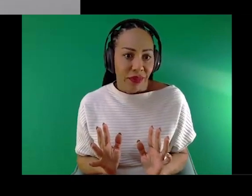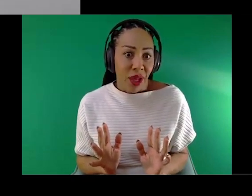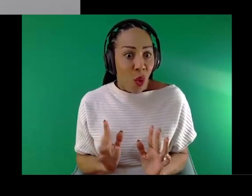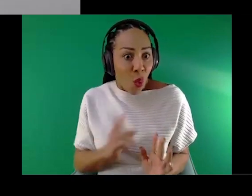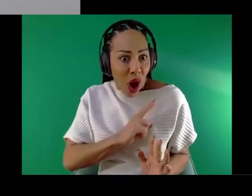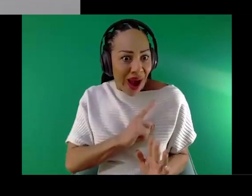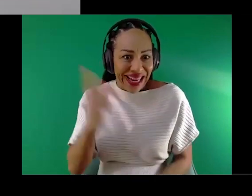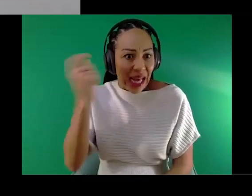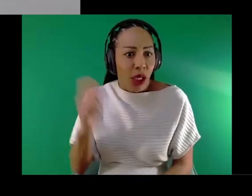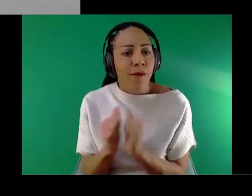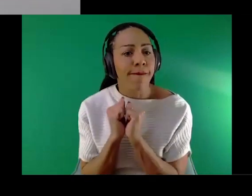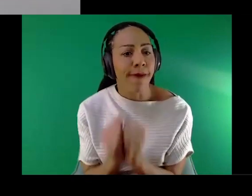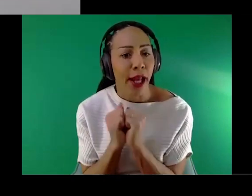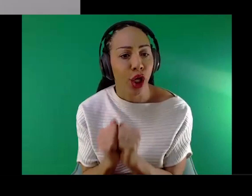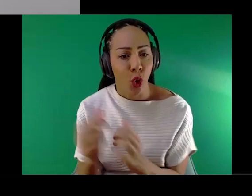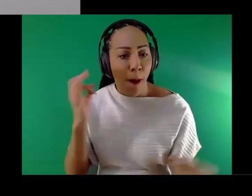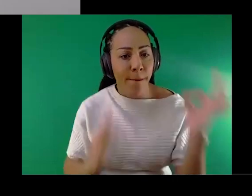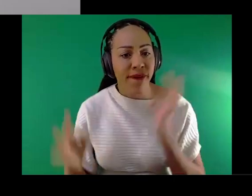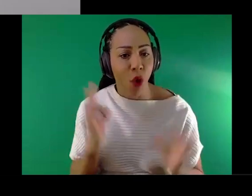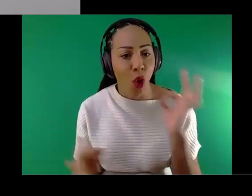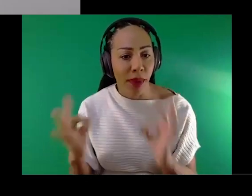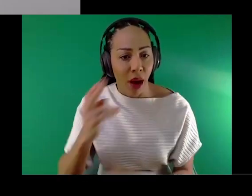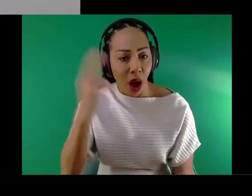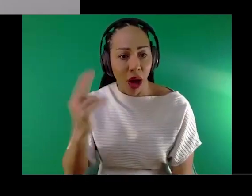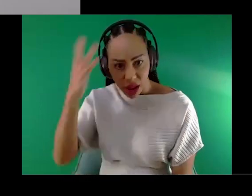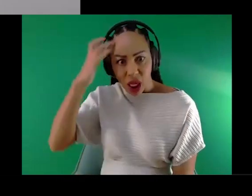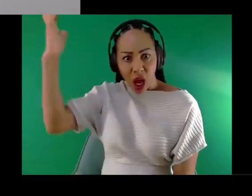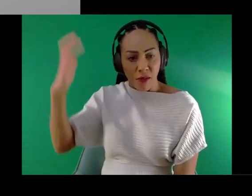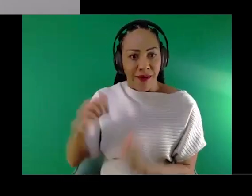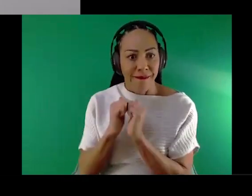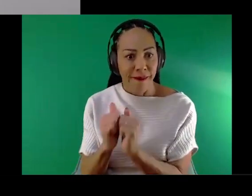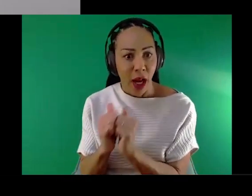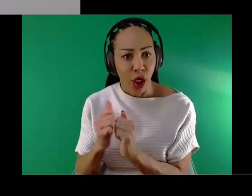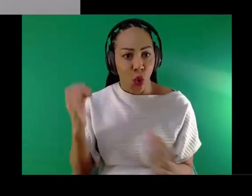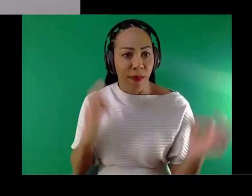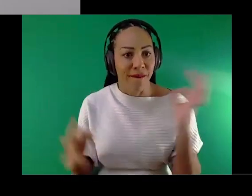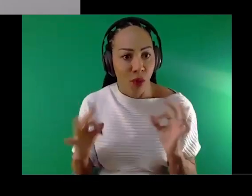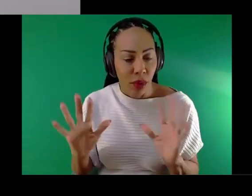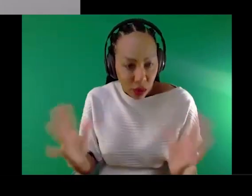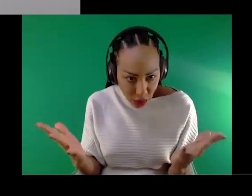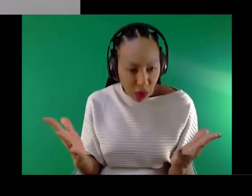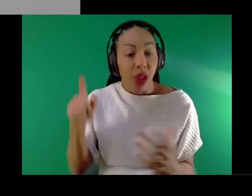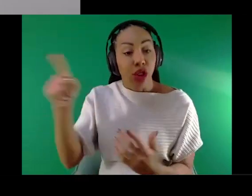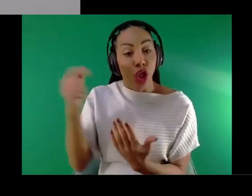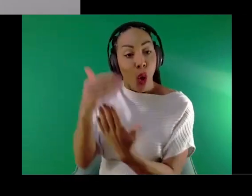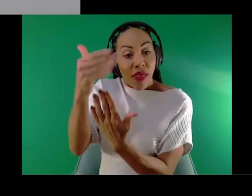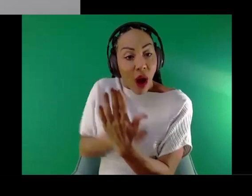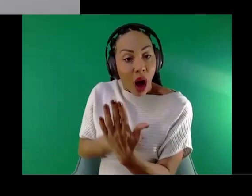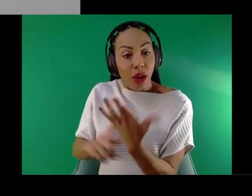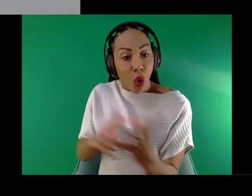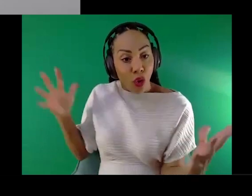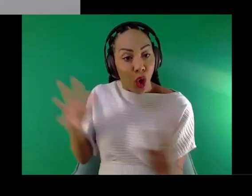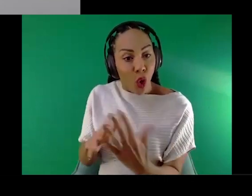uh art by the Italian State the article provides that the state enters into agreements with regions